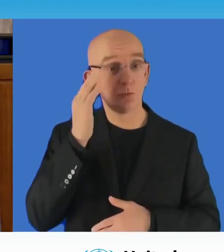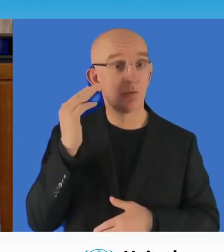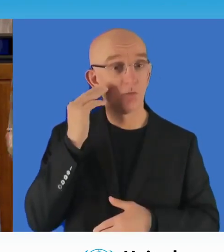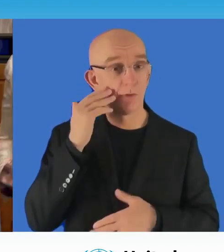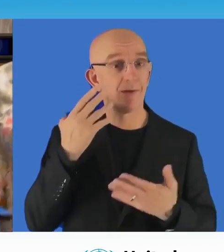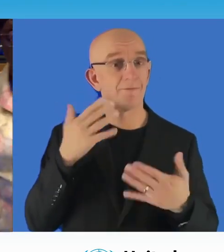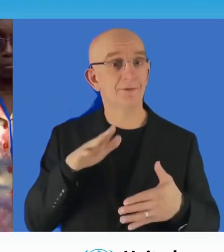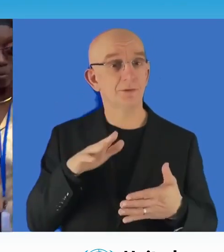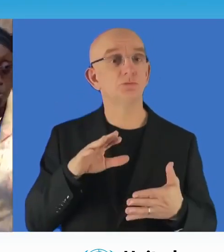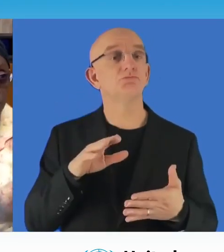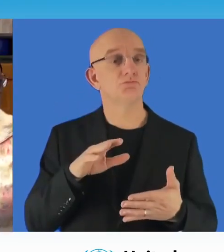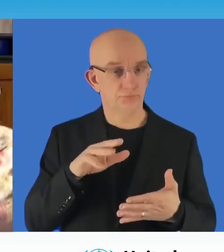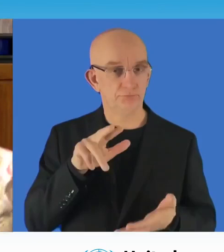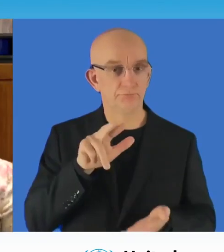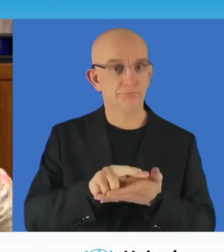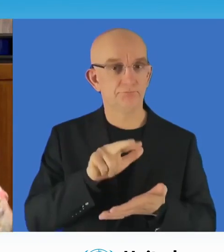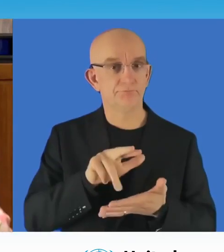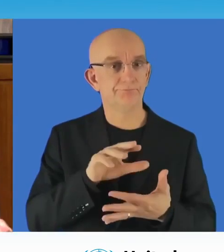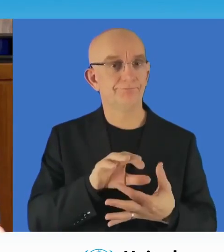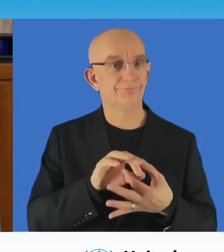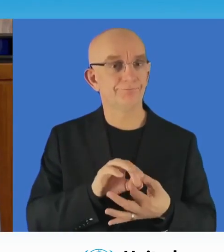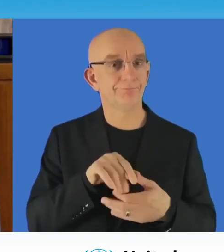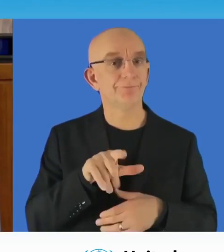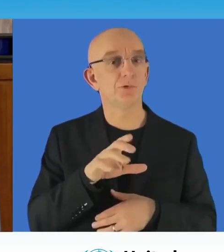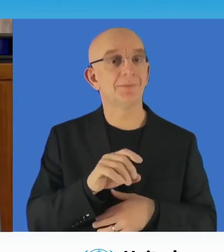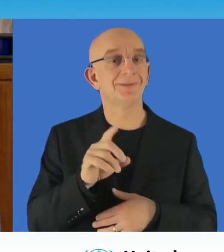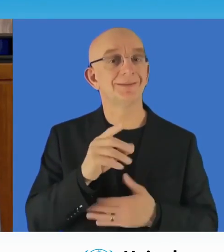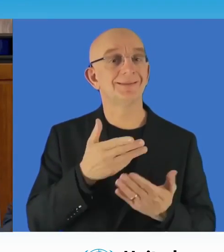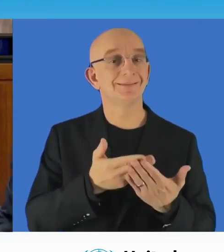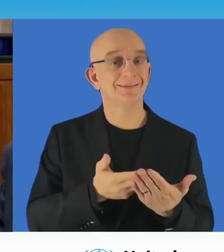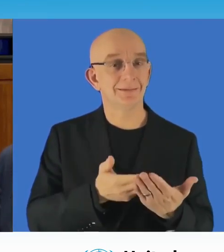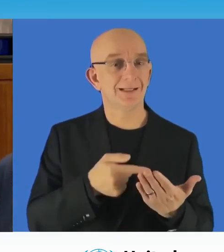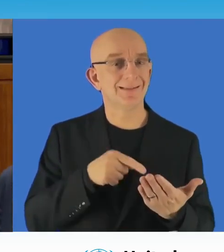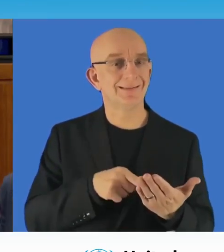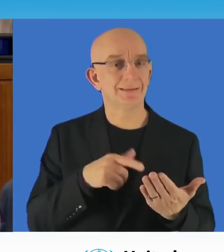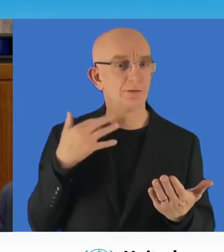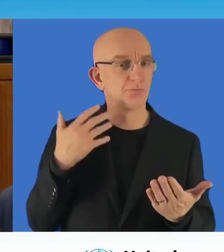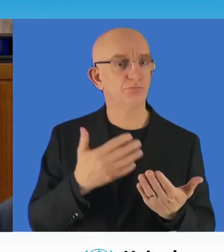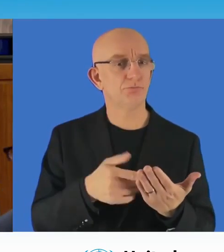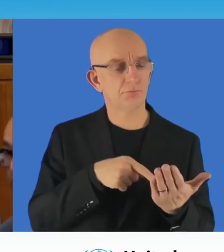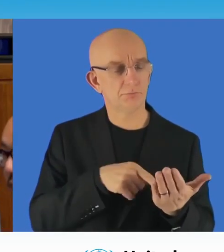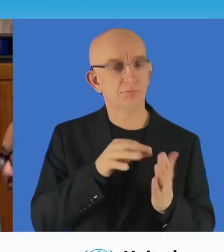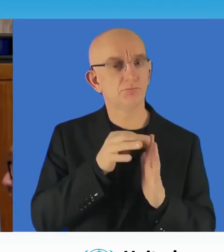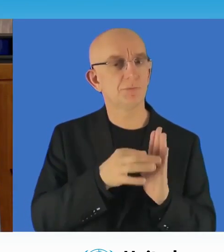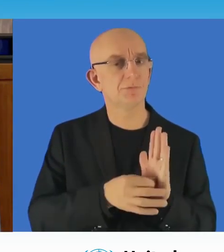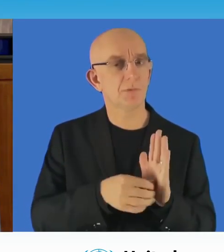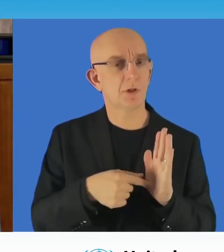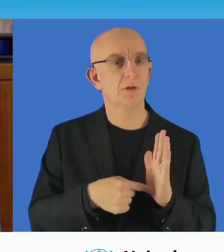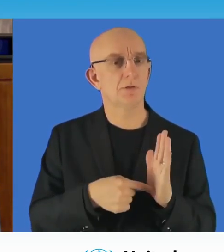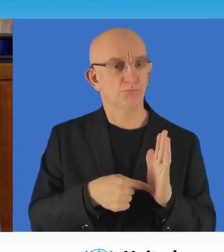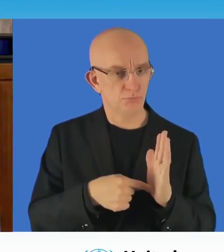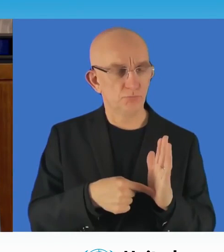Endeavor to fully implement the crpd the Korean government government has established a fiveyear